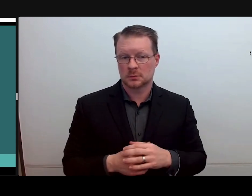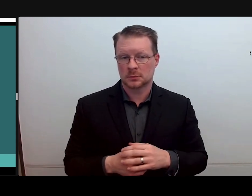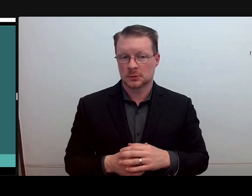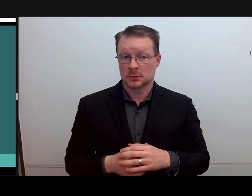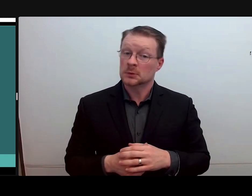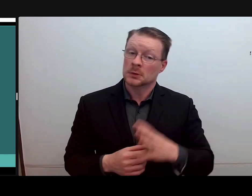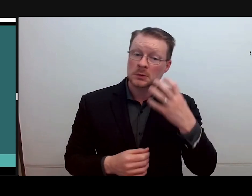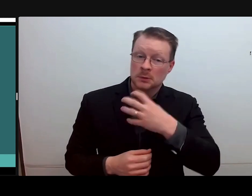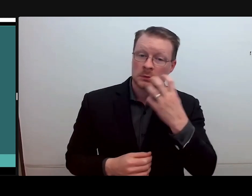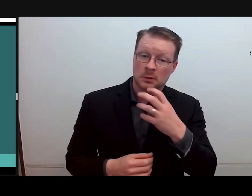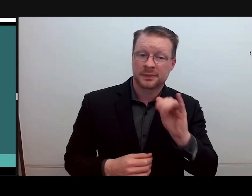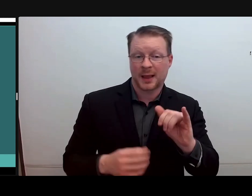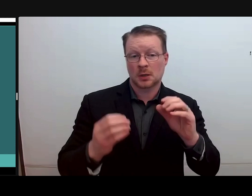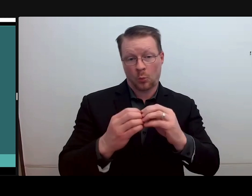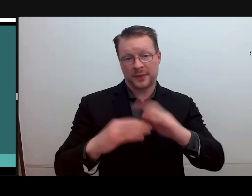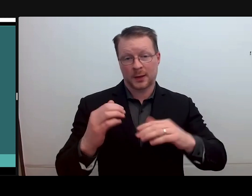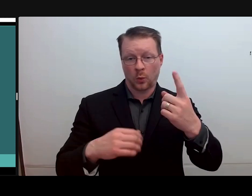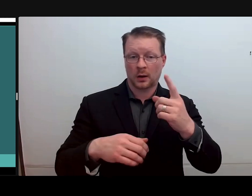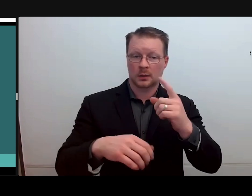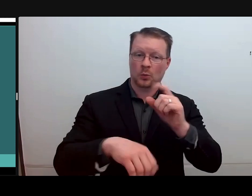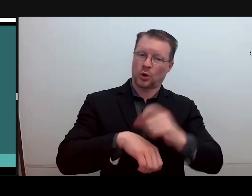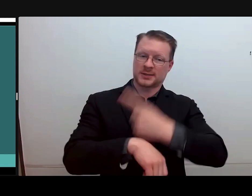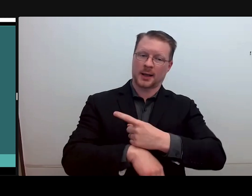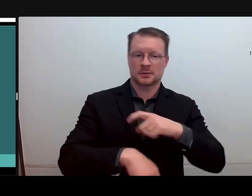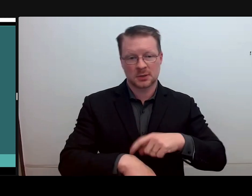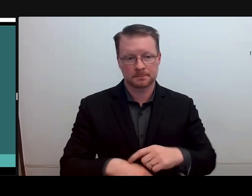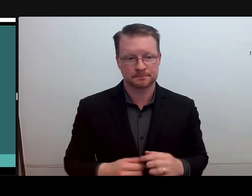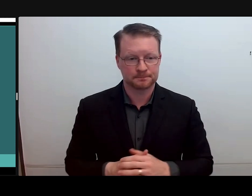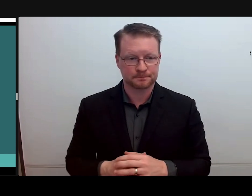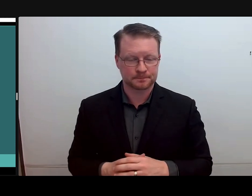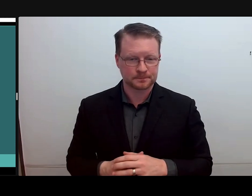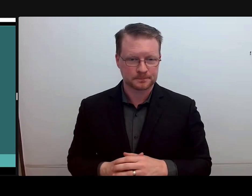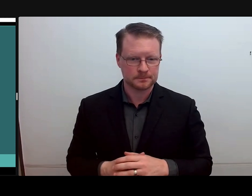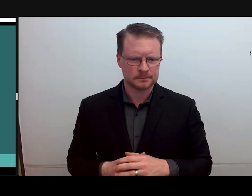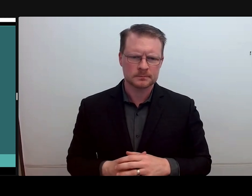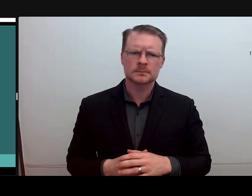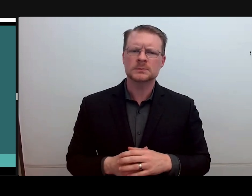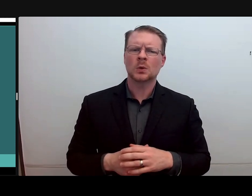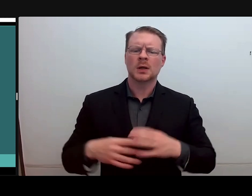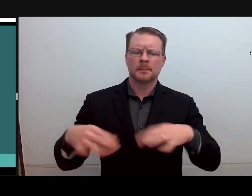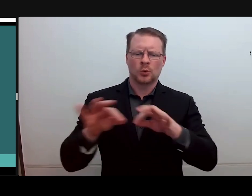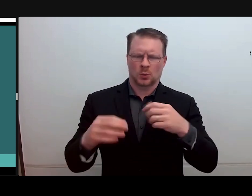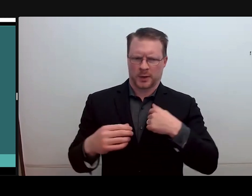at 10 hours each week, which is more than a single workday.